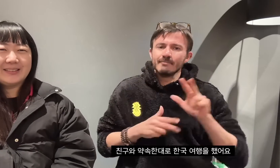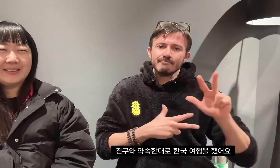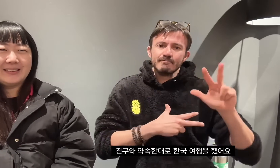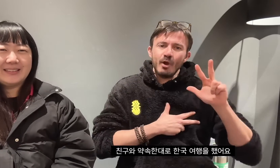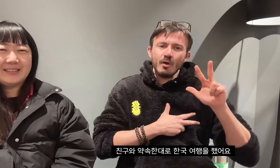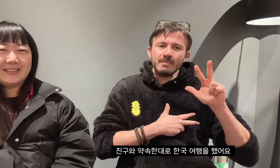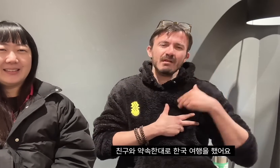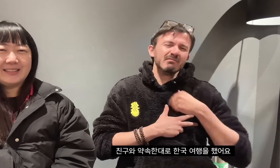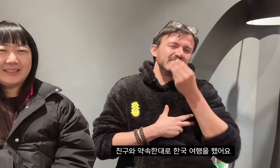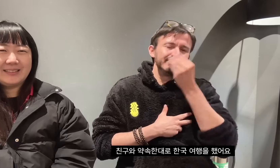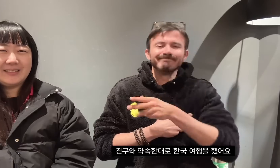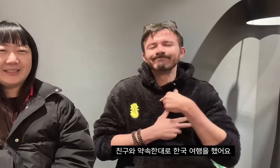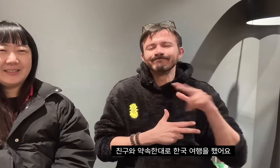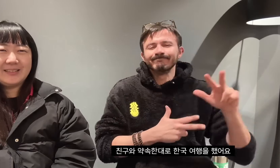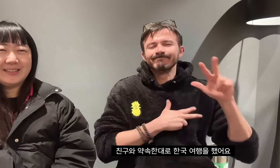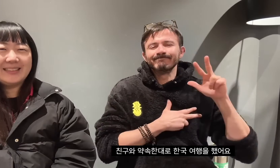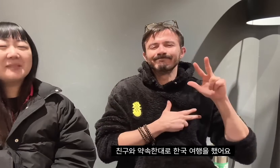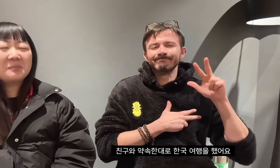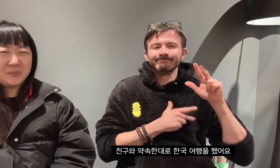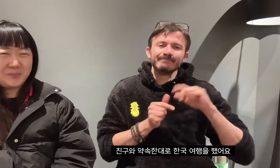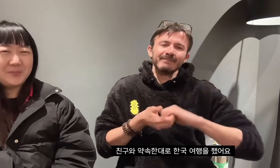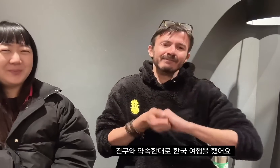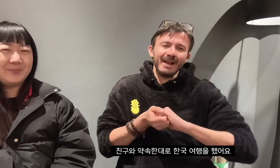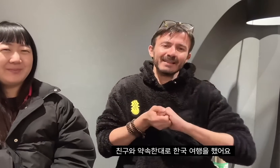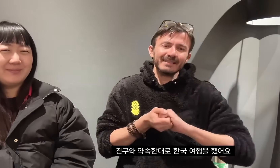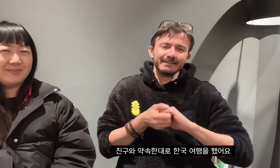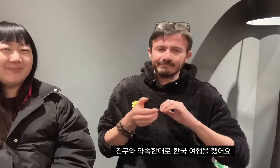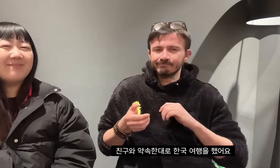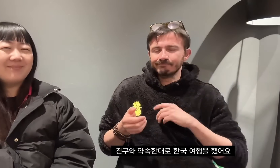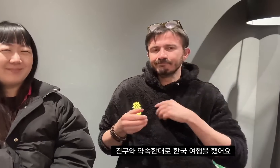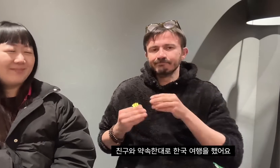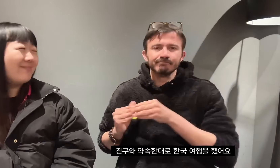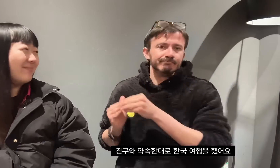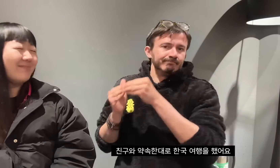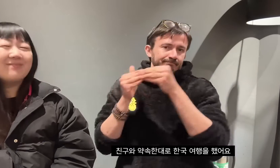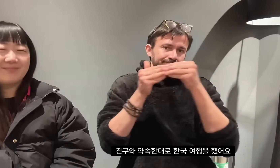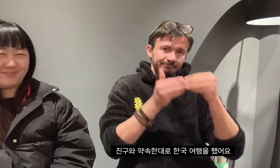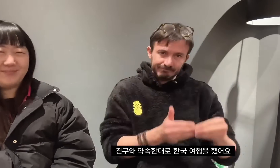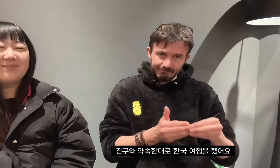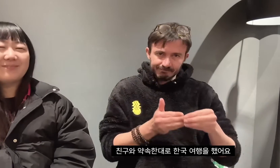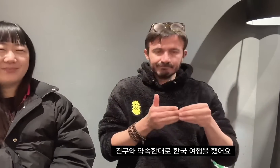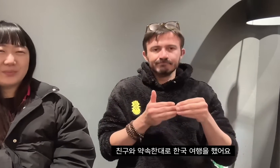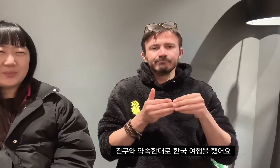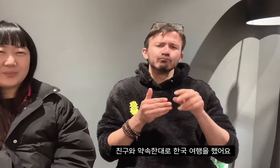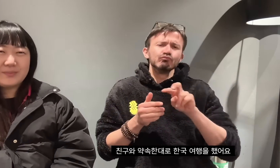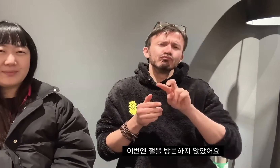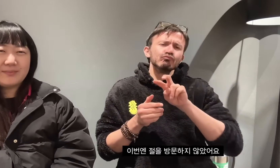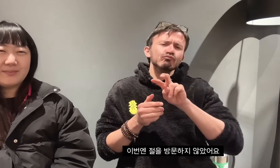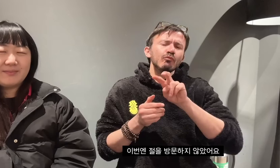and I traveled to Korea as promised with my friend.